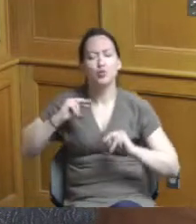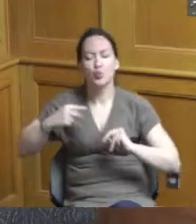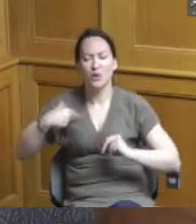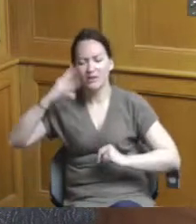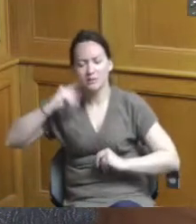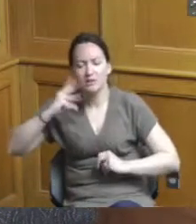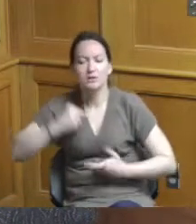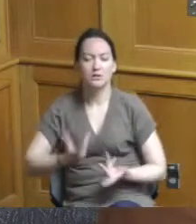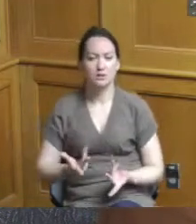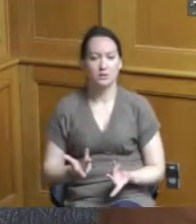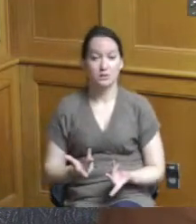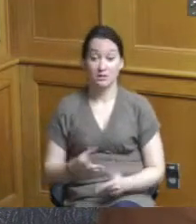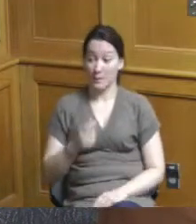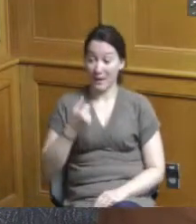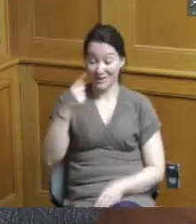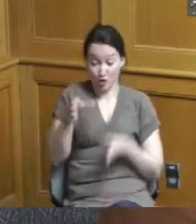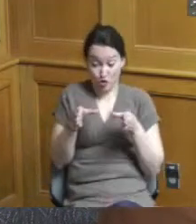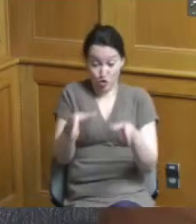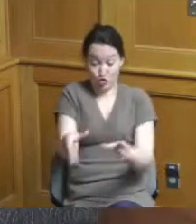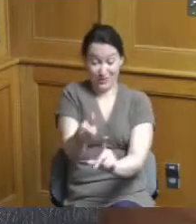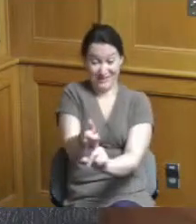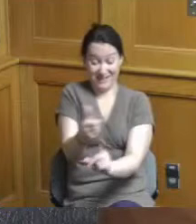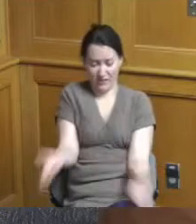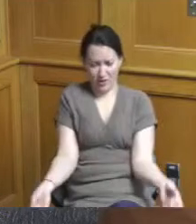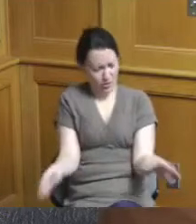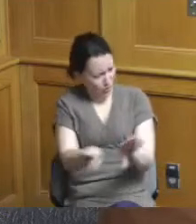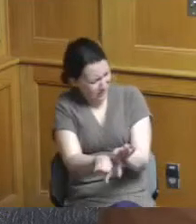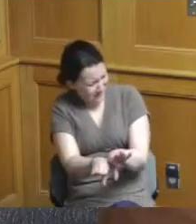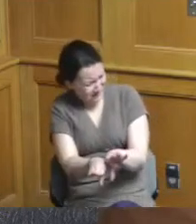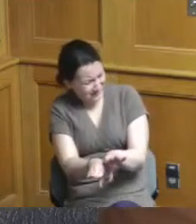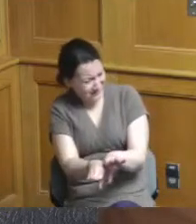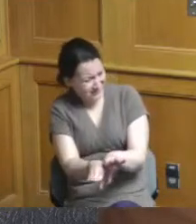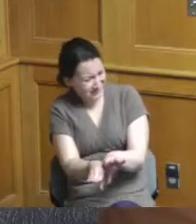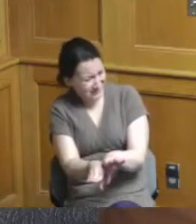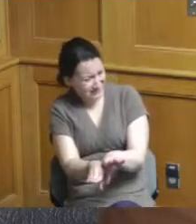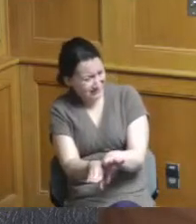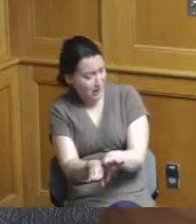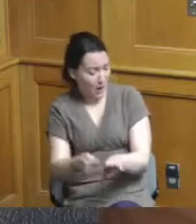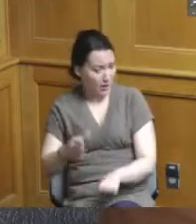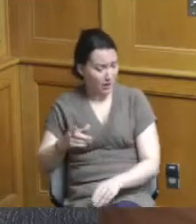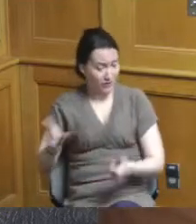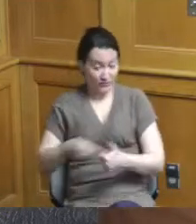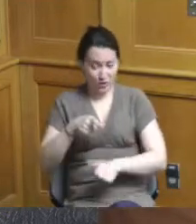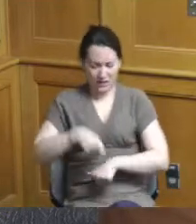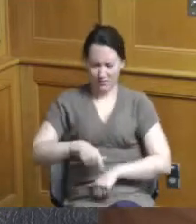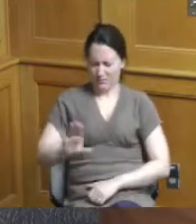understanding is that the street is going to be closed off it was my first time hearing it at the